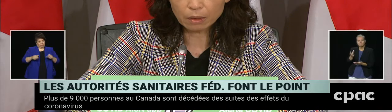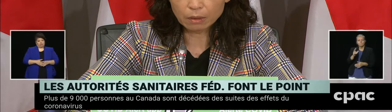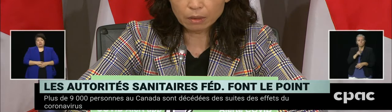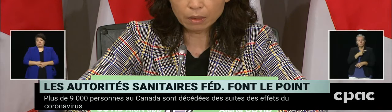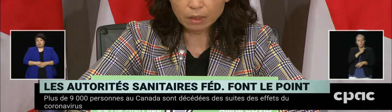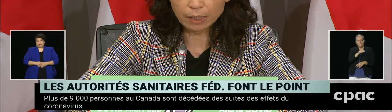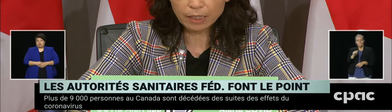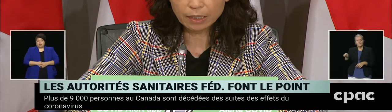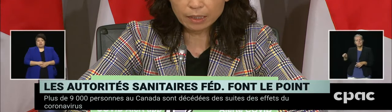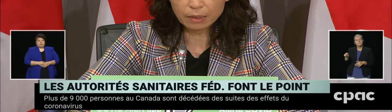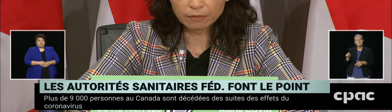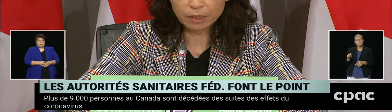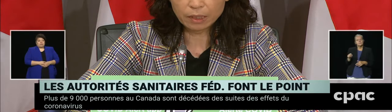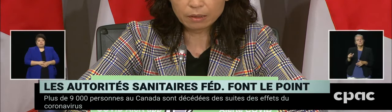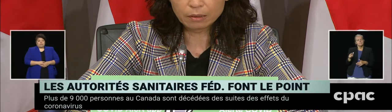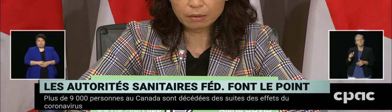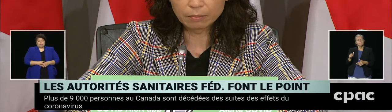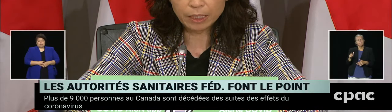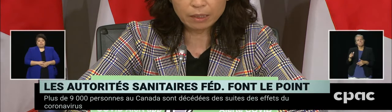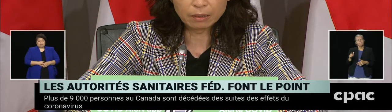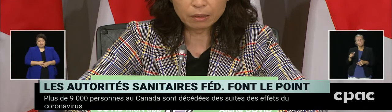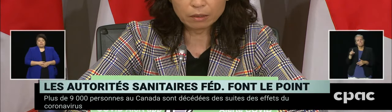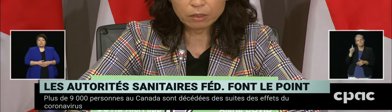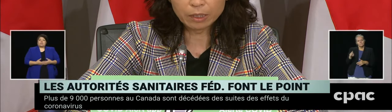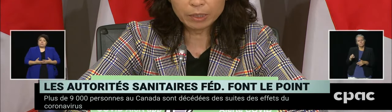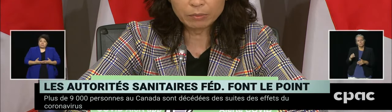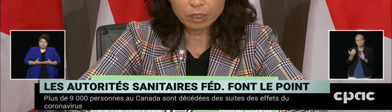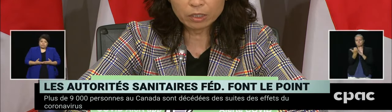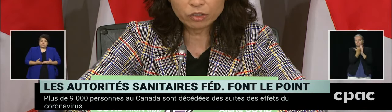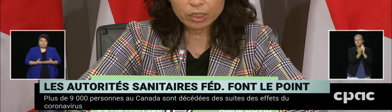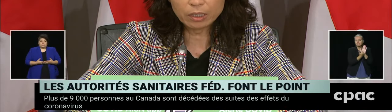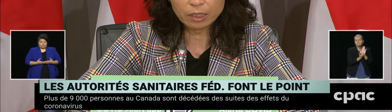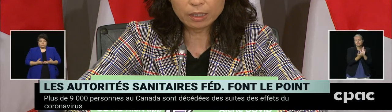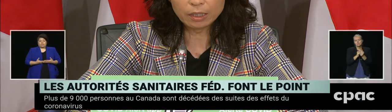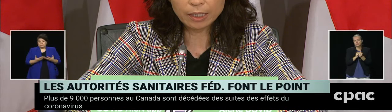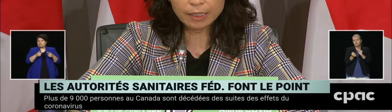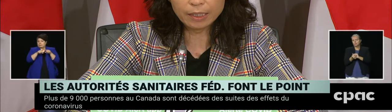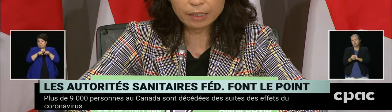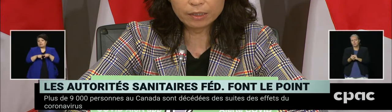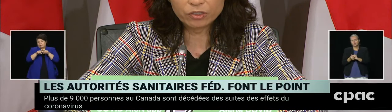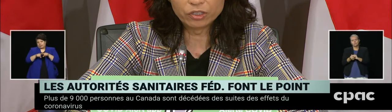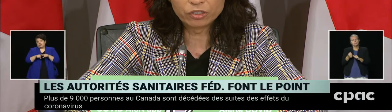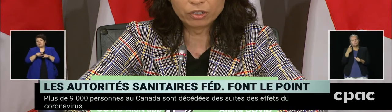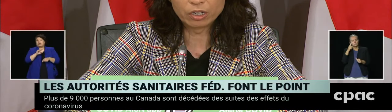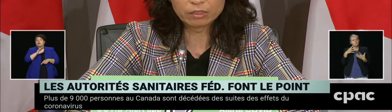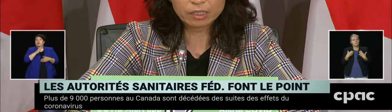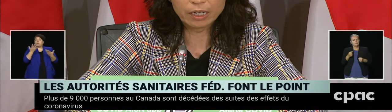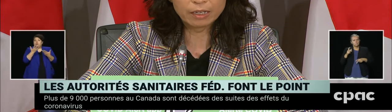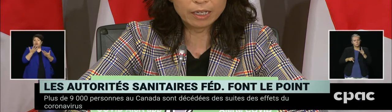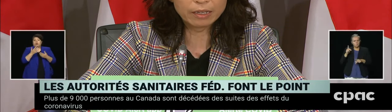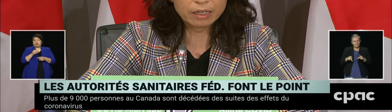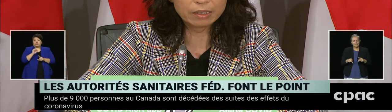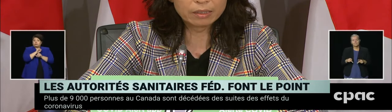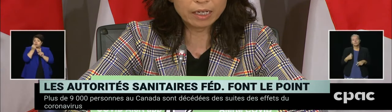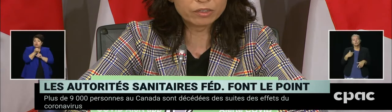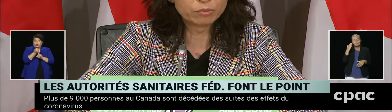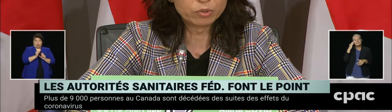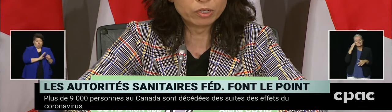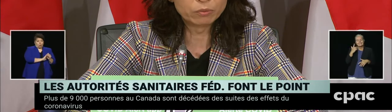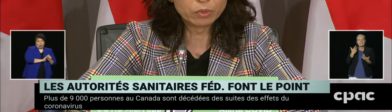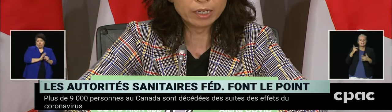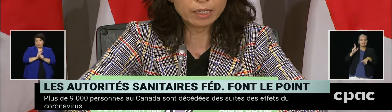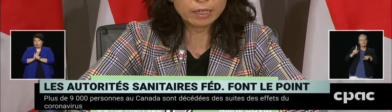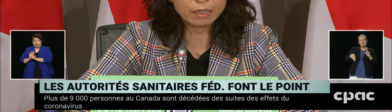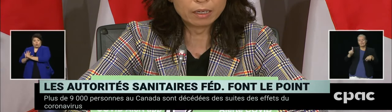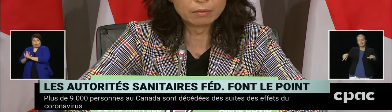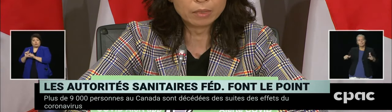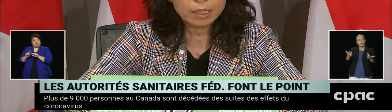OPENING RESTRICTIONS?